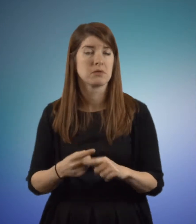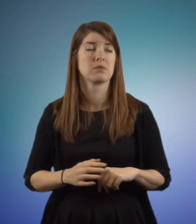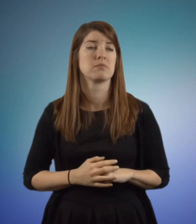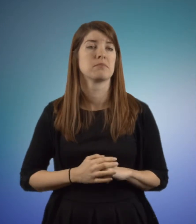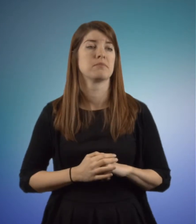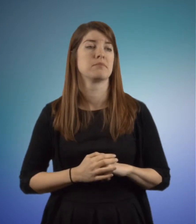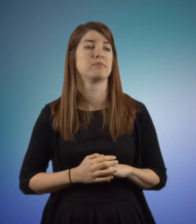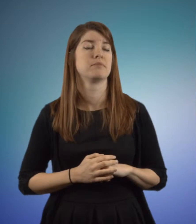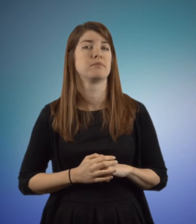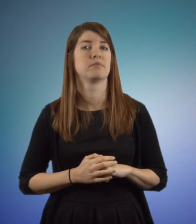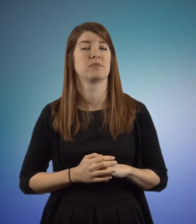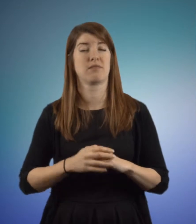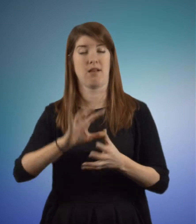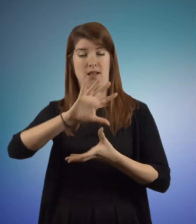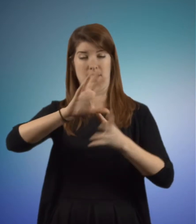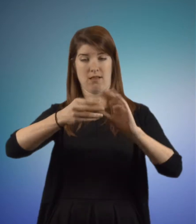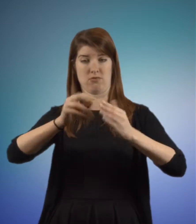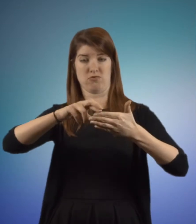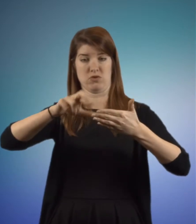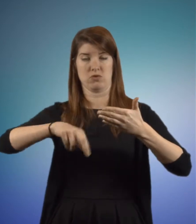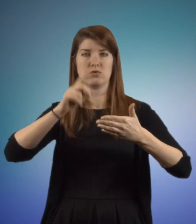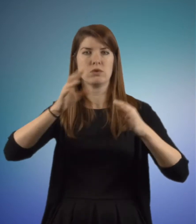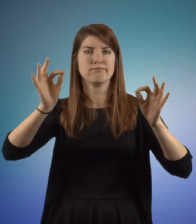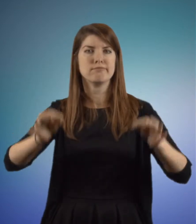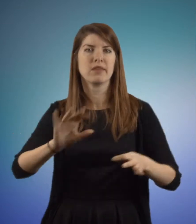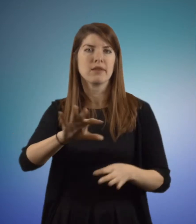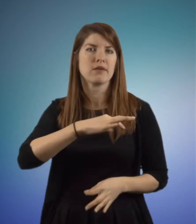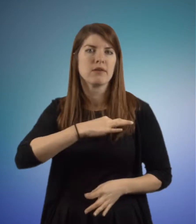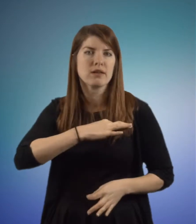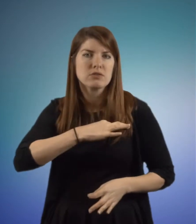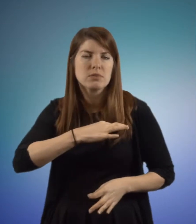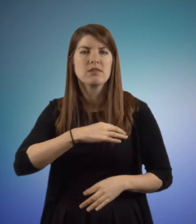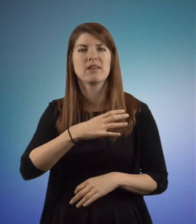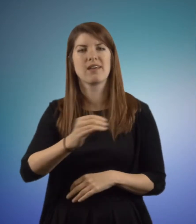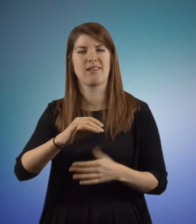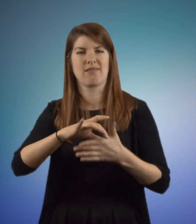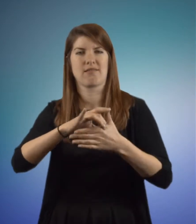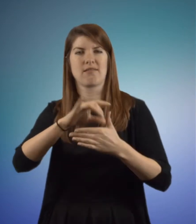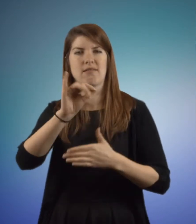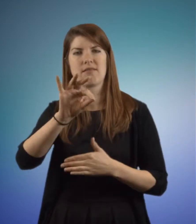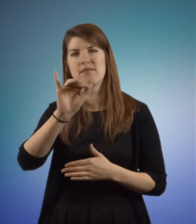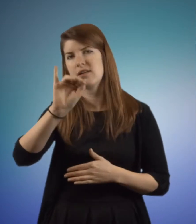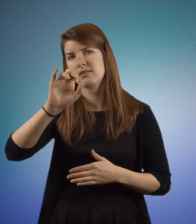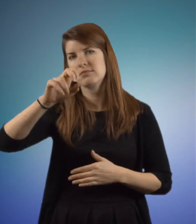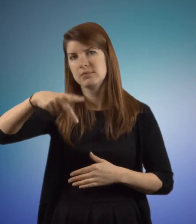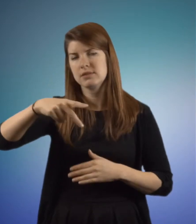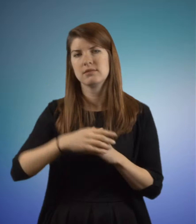The results then determine eligibility and the content of the IEP in order to enable children